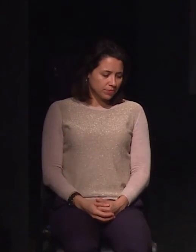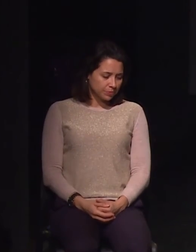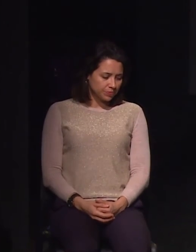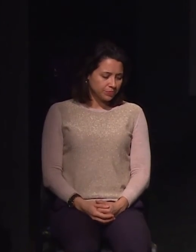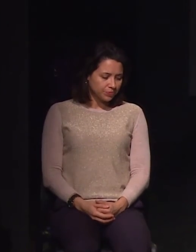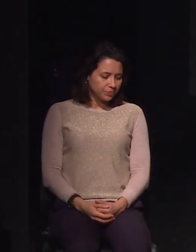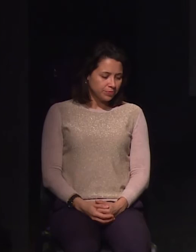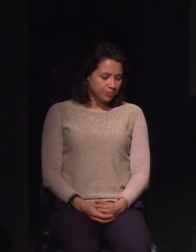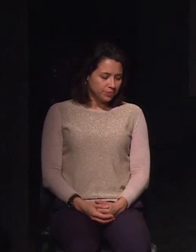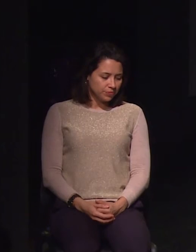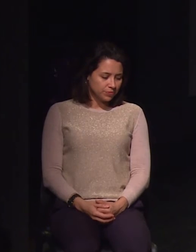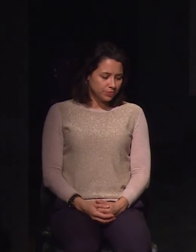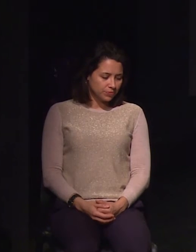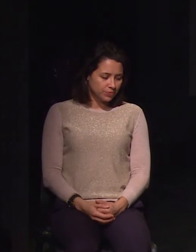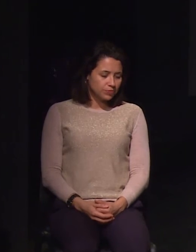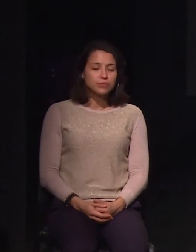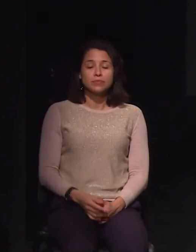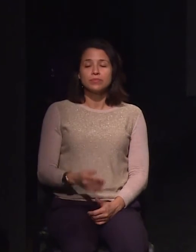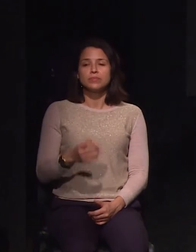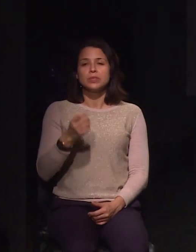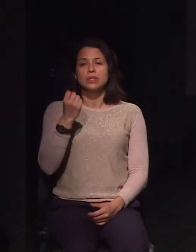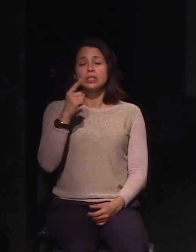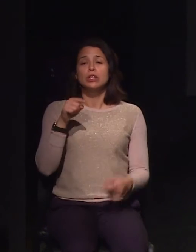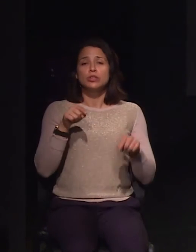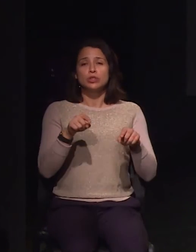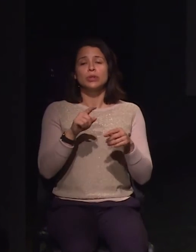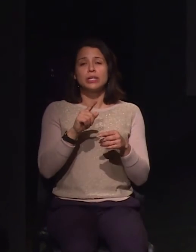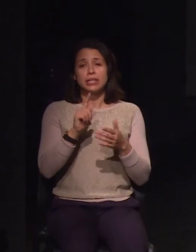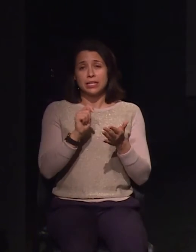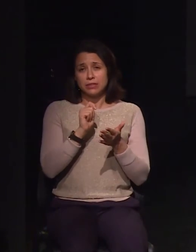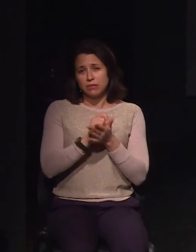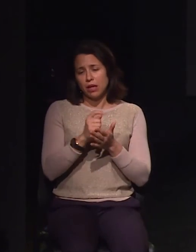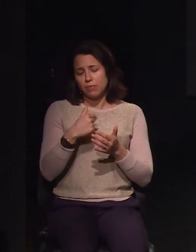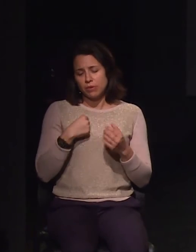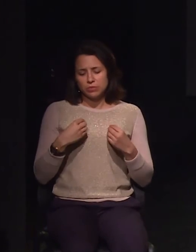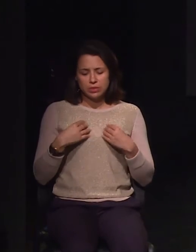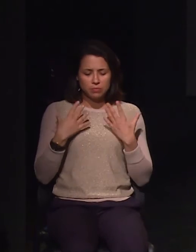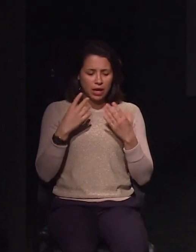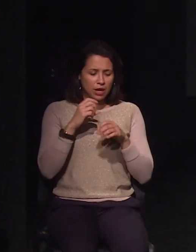And while at the time I was so inspired to work with the composer and the creative director